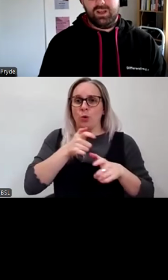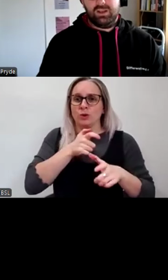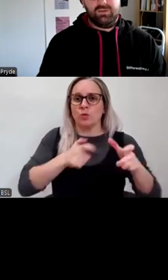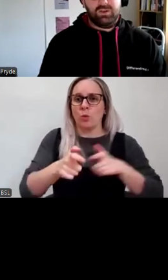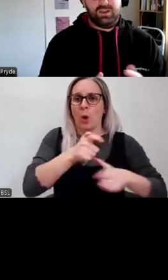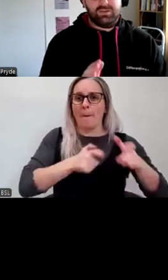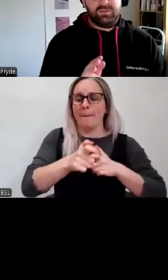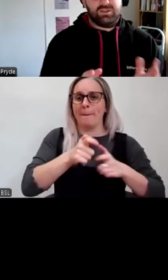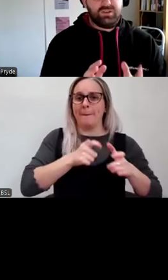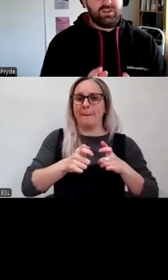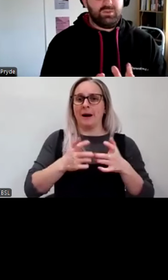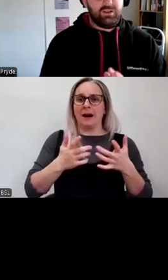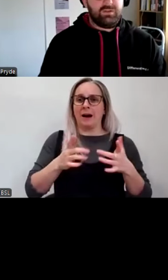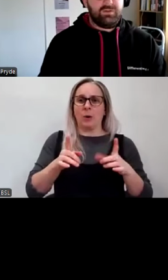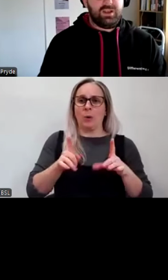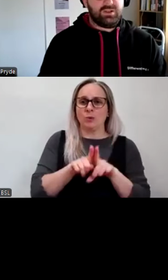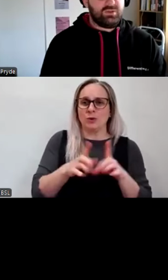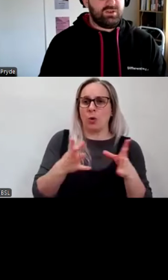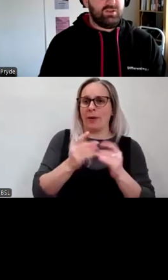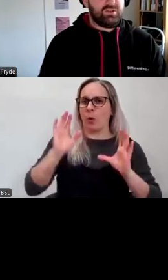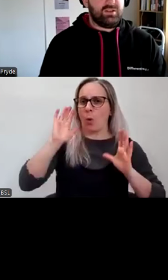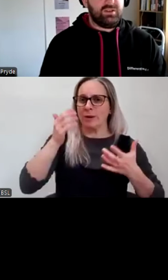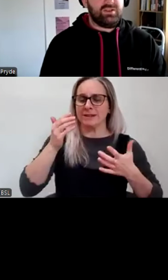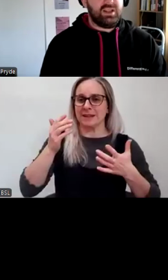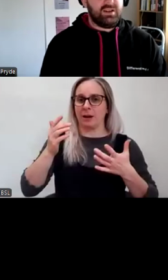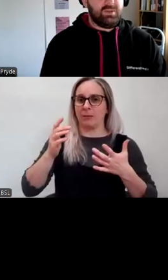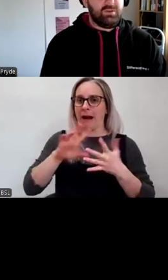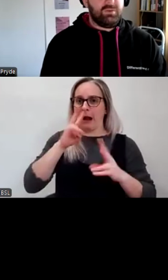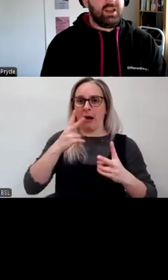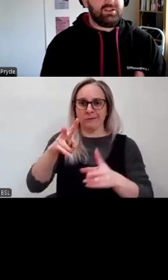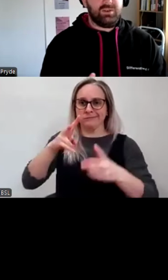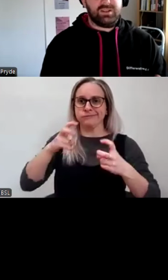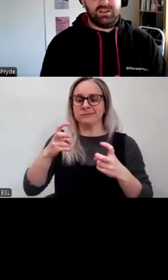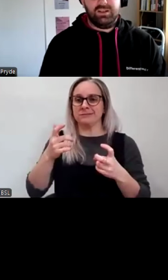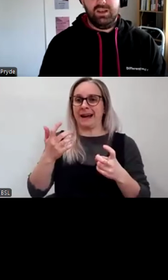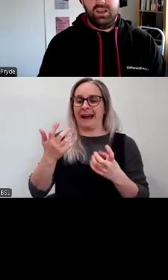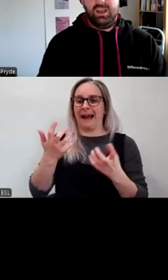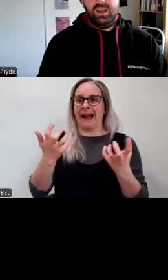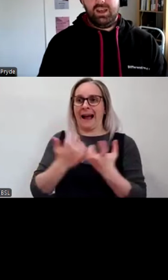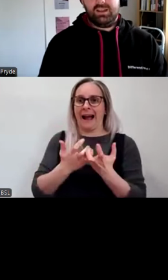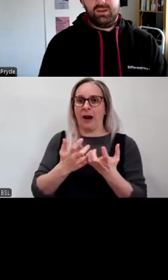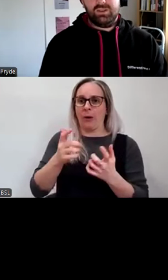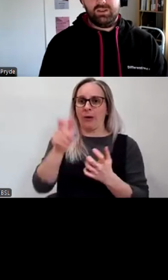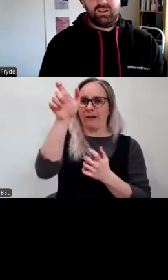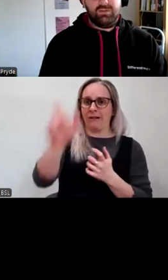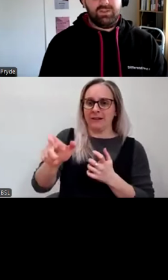from having autism and struggling with social cues and understanding how people react to what I say, at times you can leave